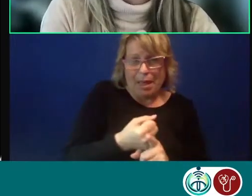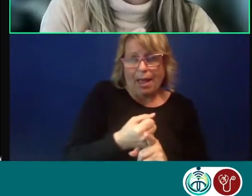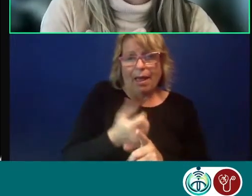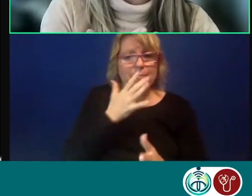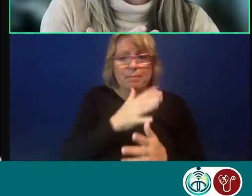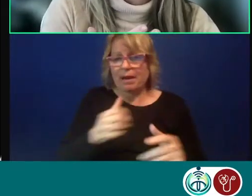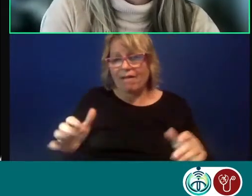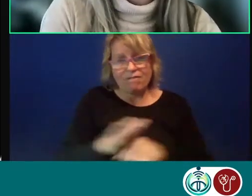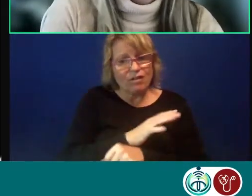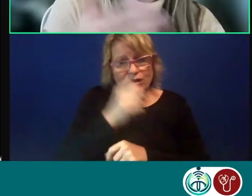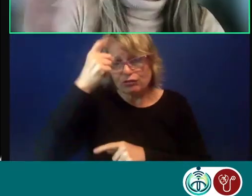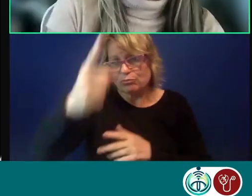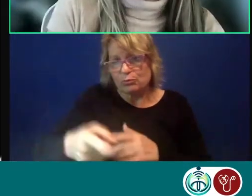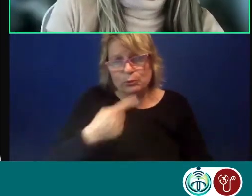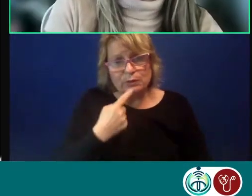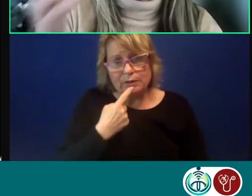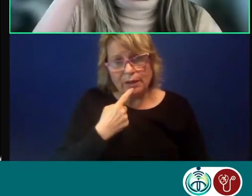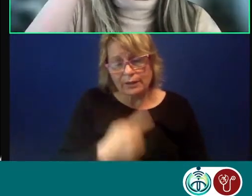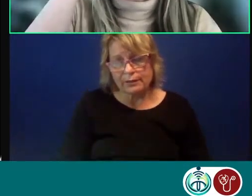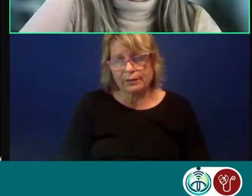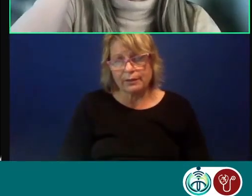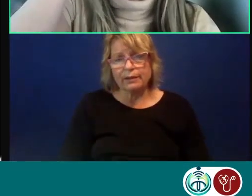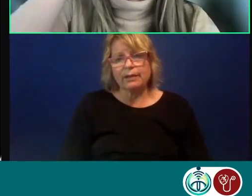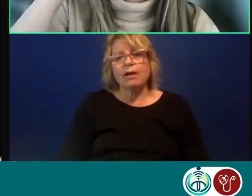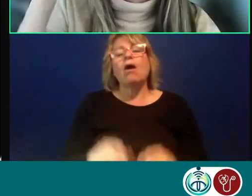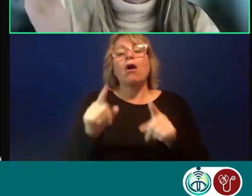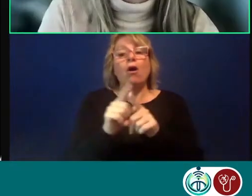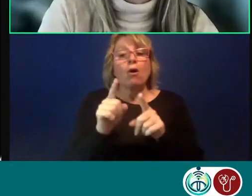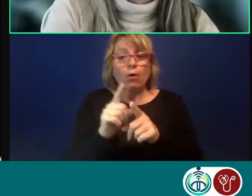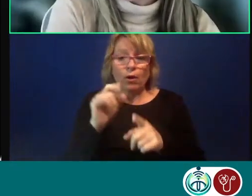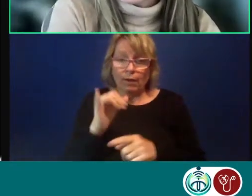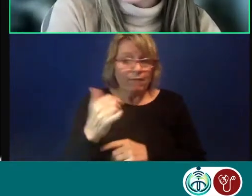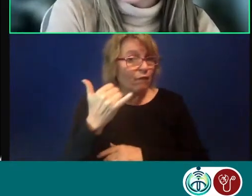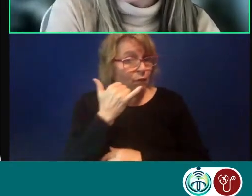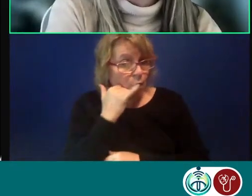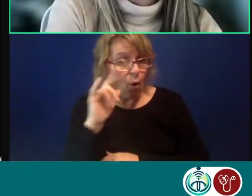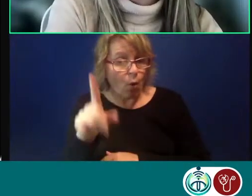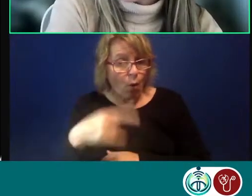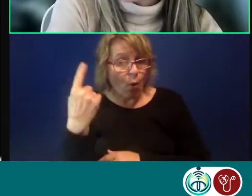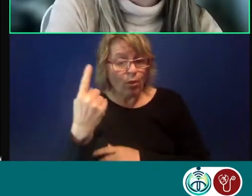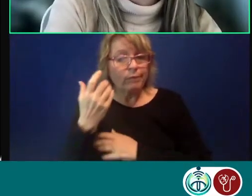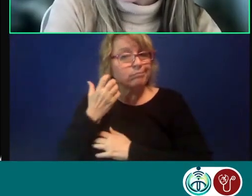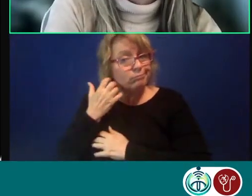what you're saying. On top of that, if there's phone-only communication, I might just have to